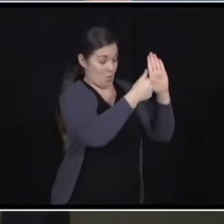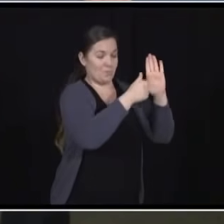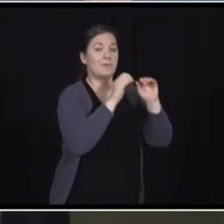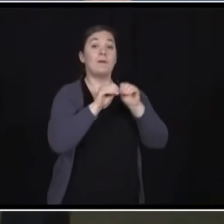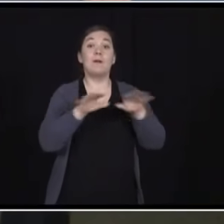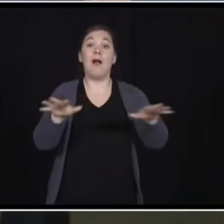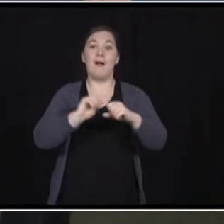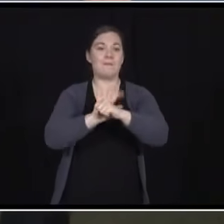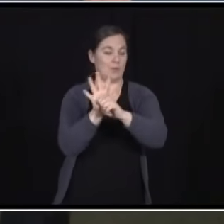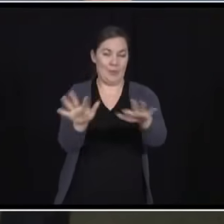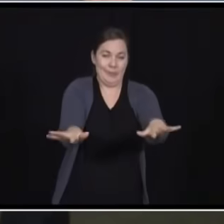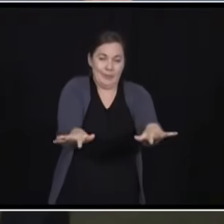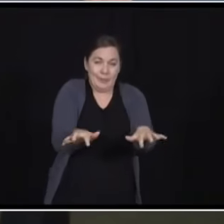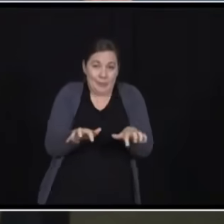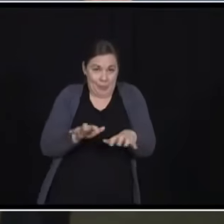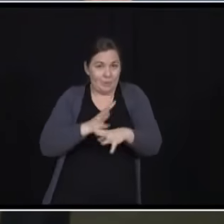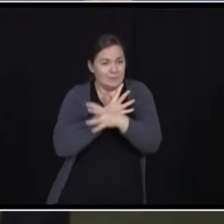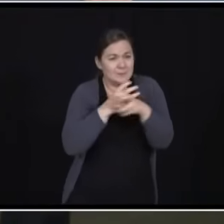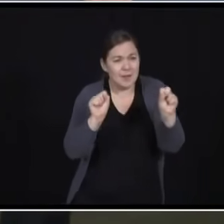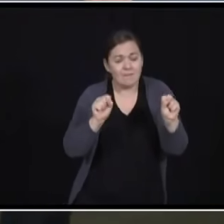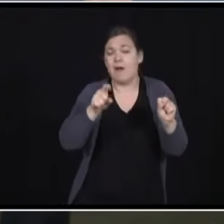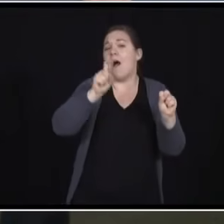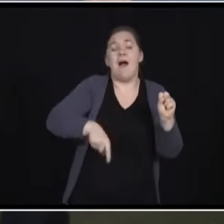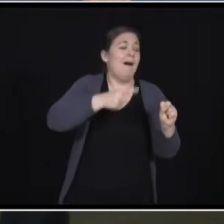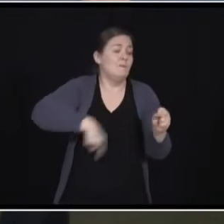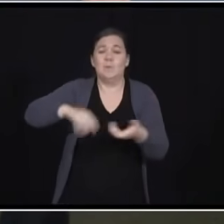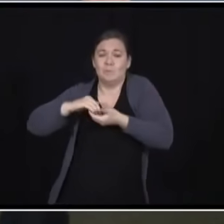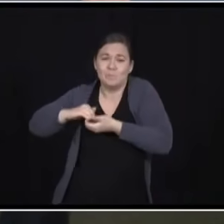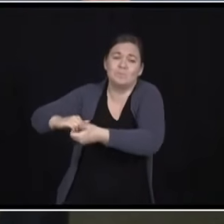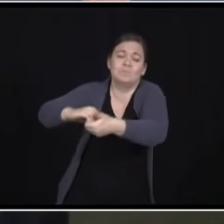And keep our community safe. We are all in this together.